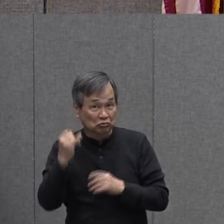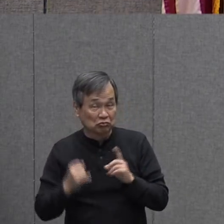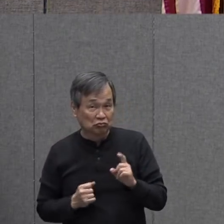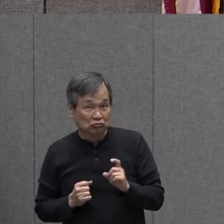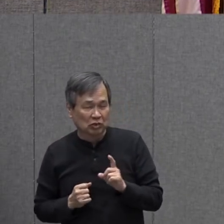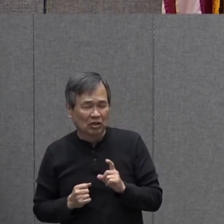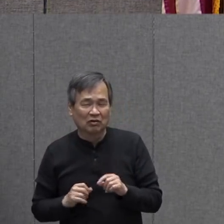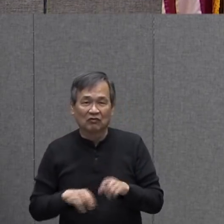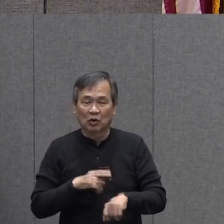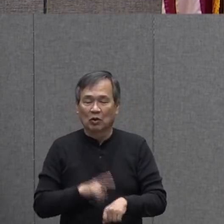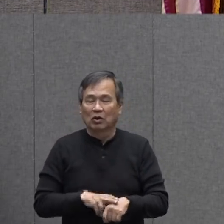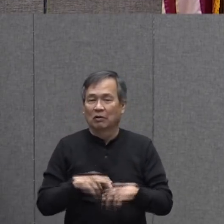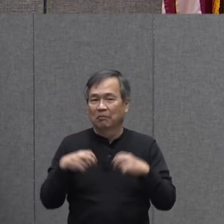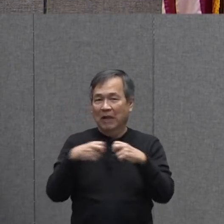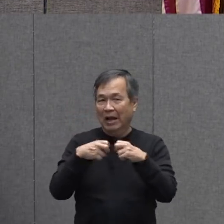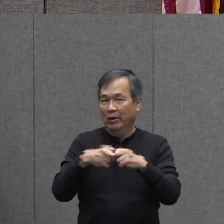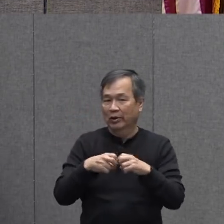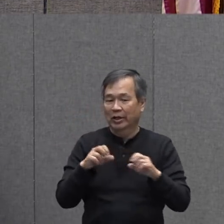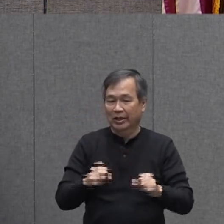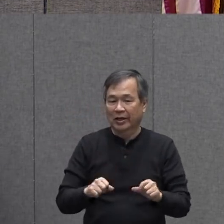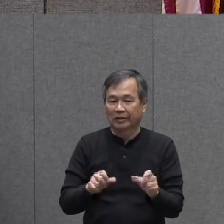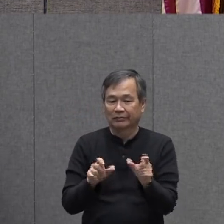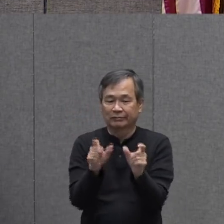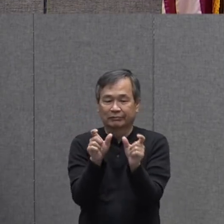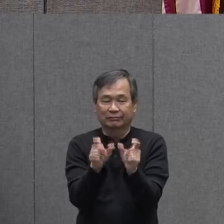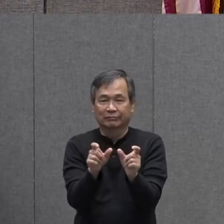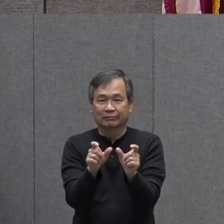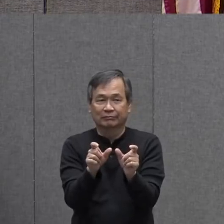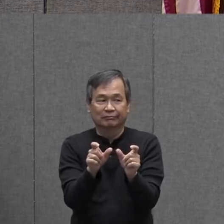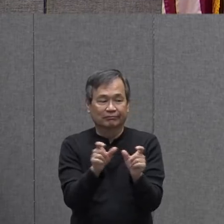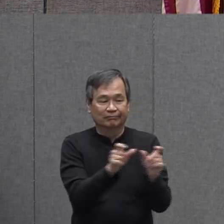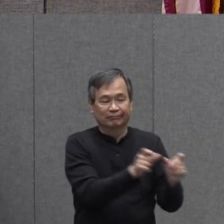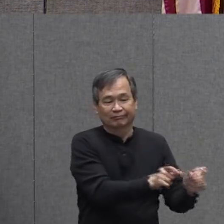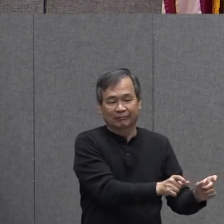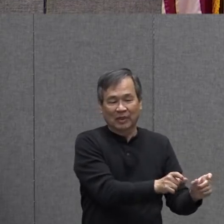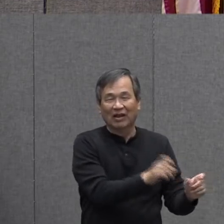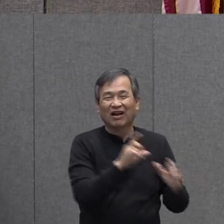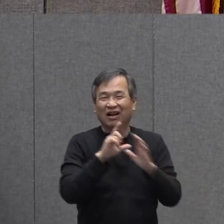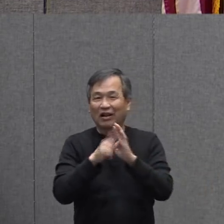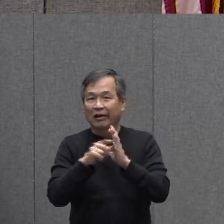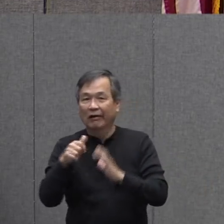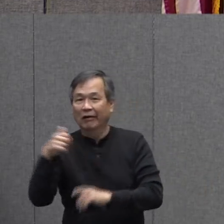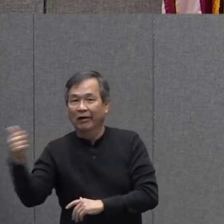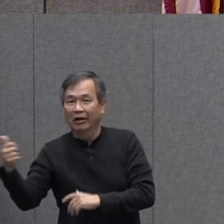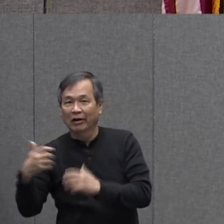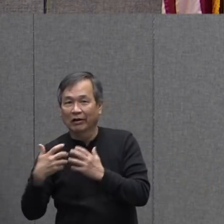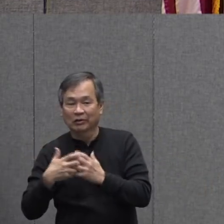Definitely the batteries, I can put these batteries into some other battery operated object.